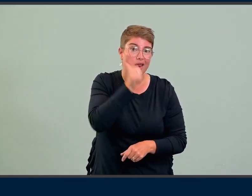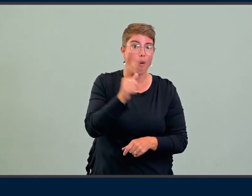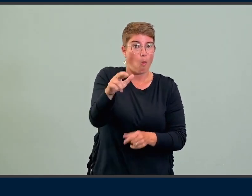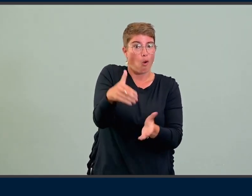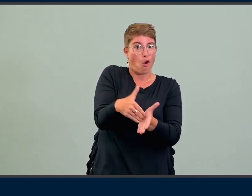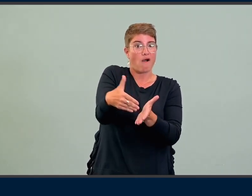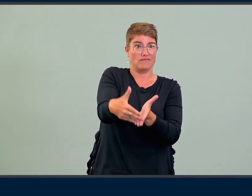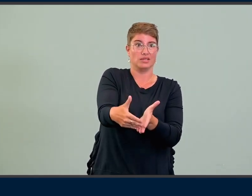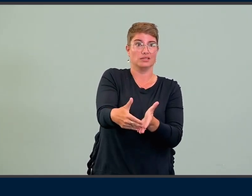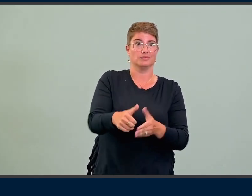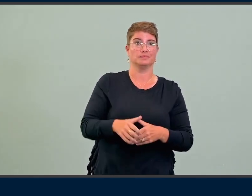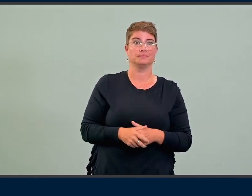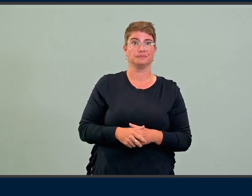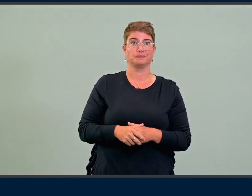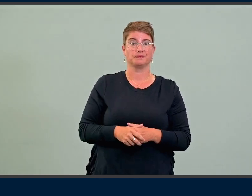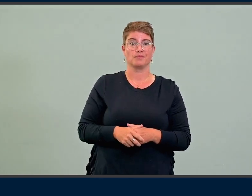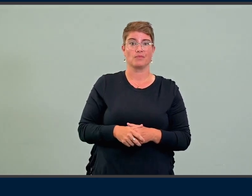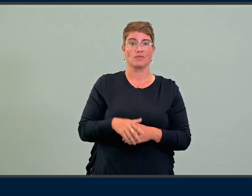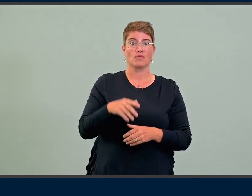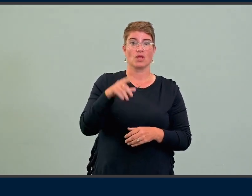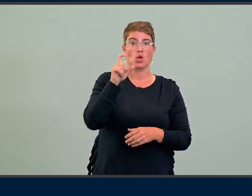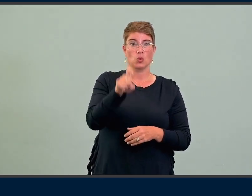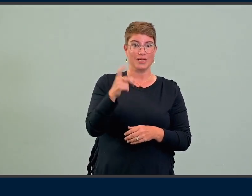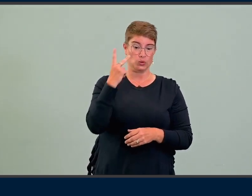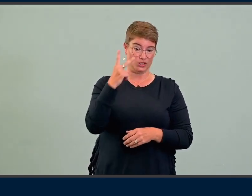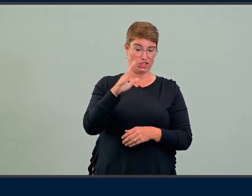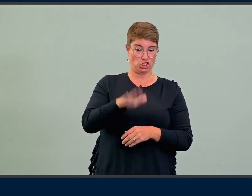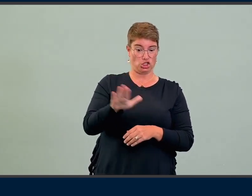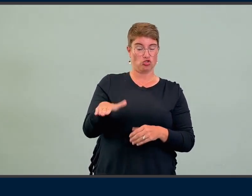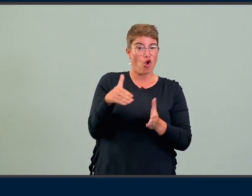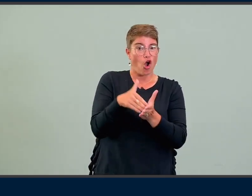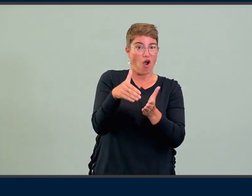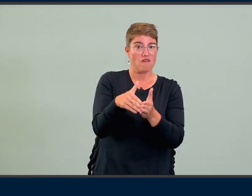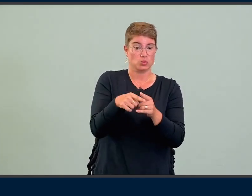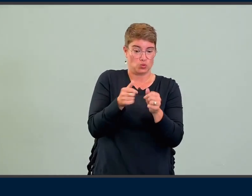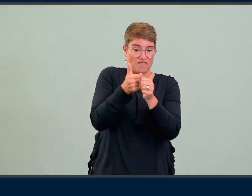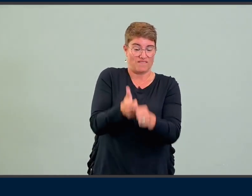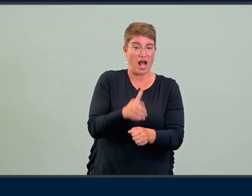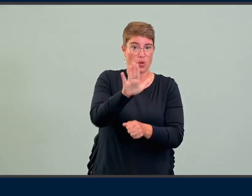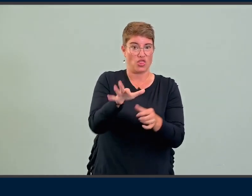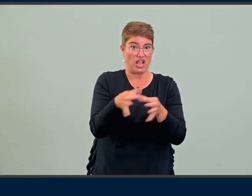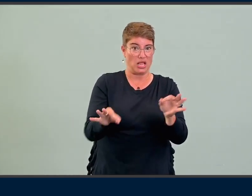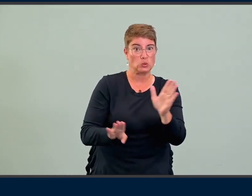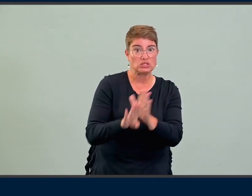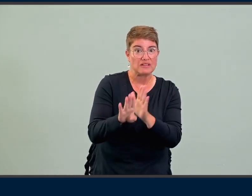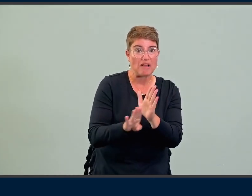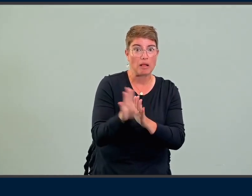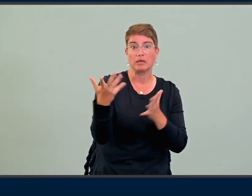children every day, or quite often. You need to see the child often to track their language